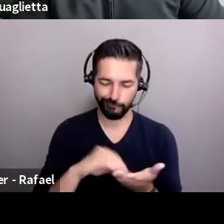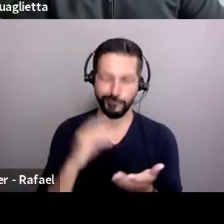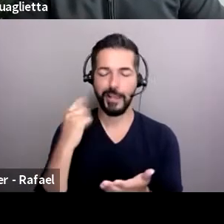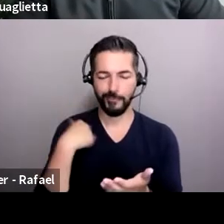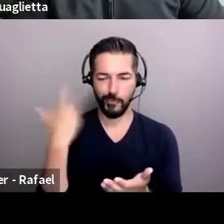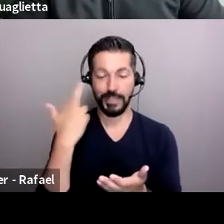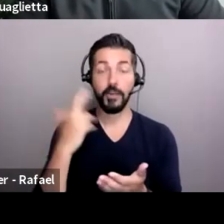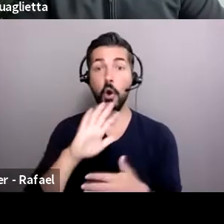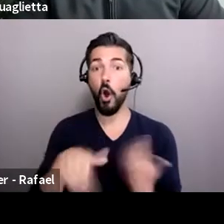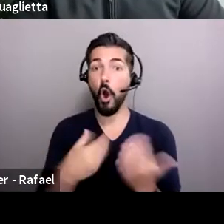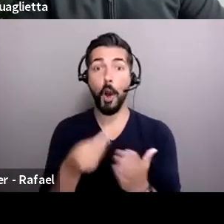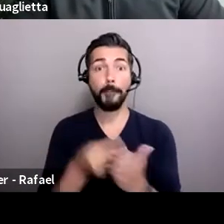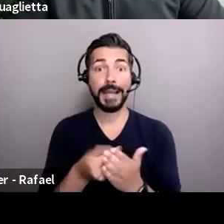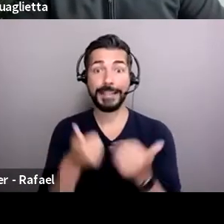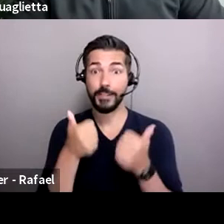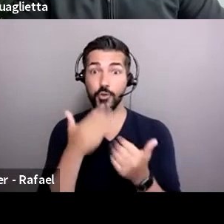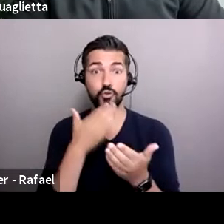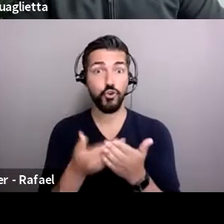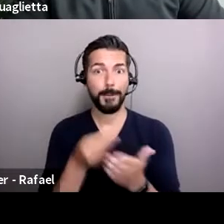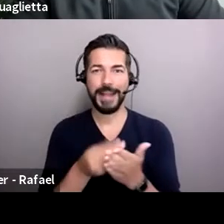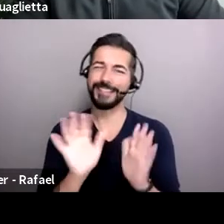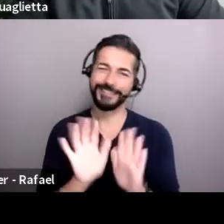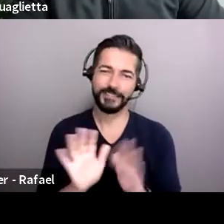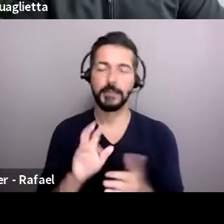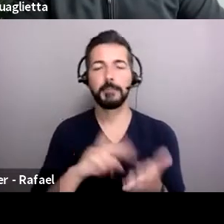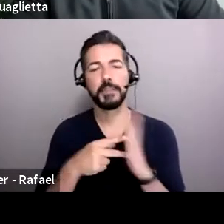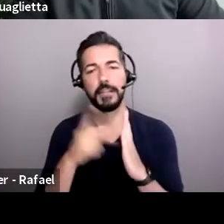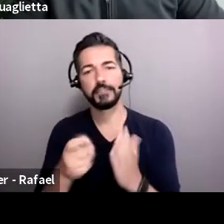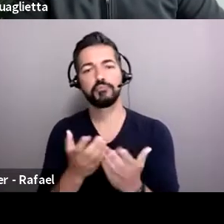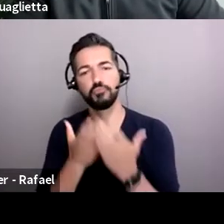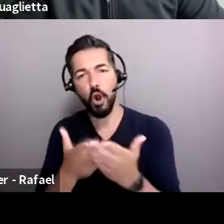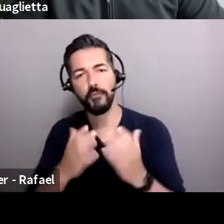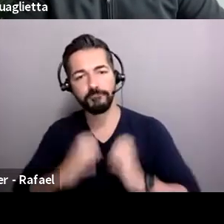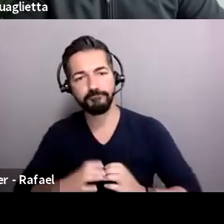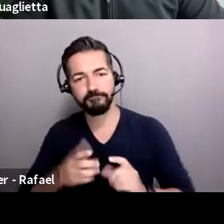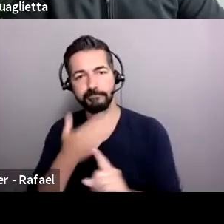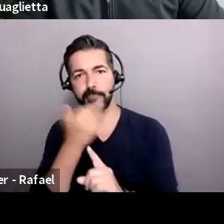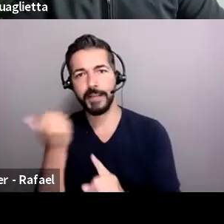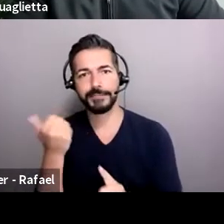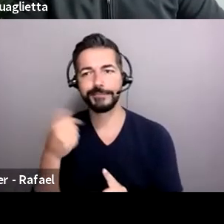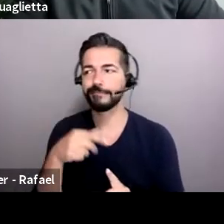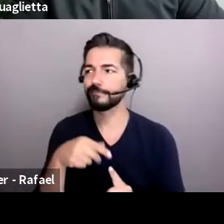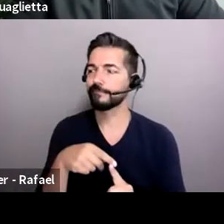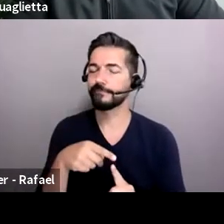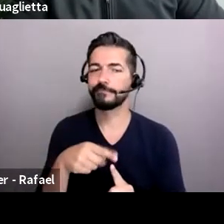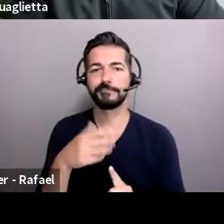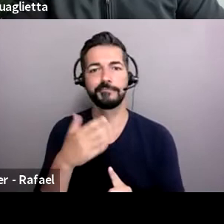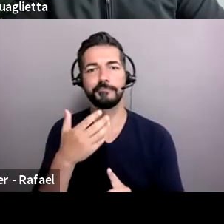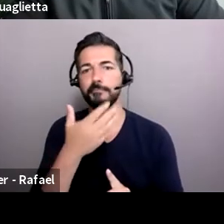And so you really want to make sure you're offering clients the best kind of the best bang for their buck. And what really makes sense, right?